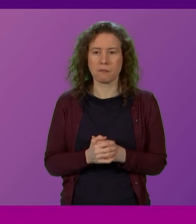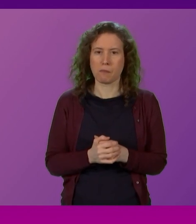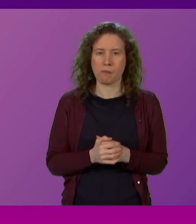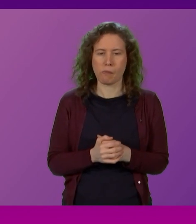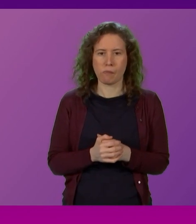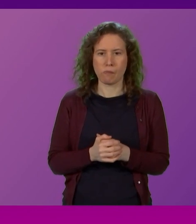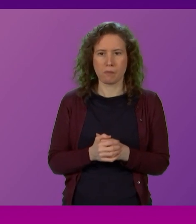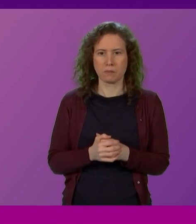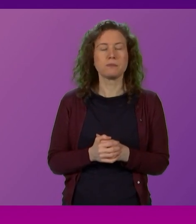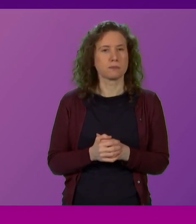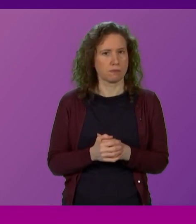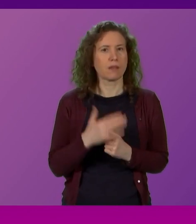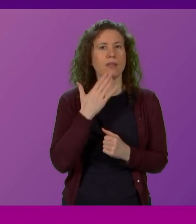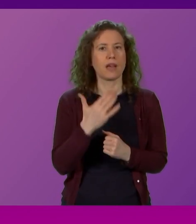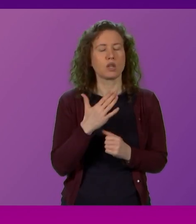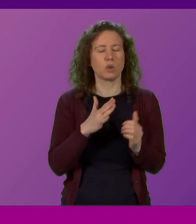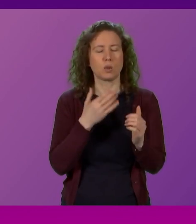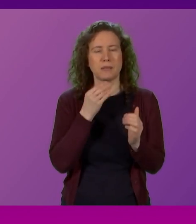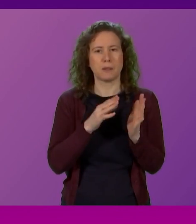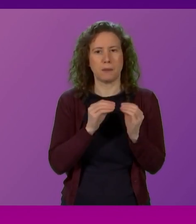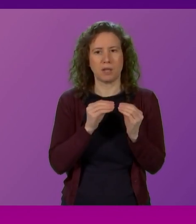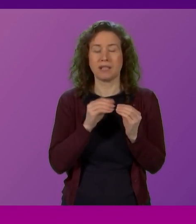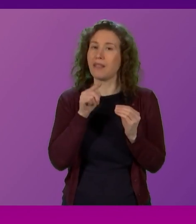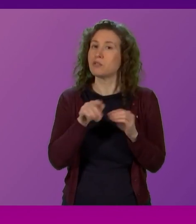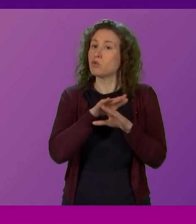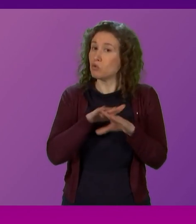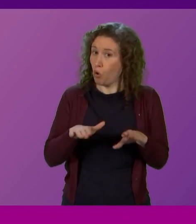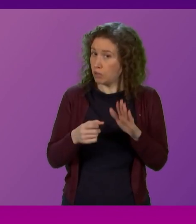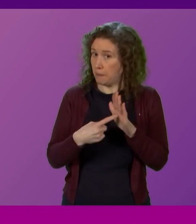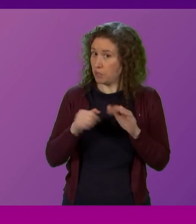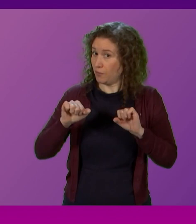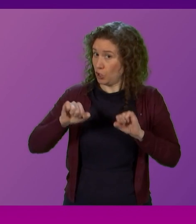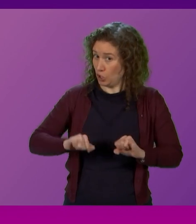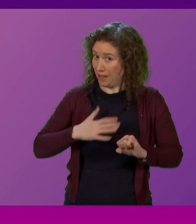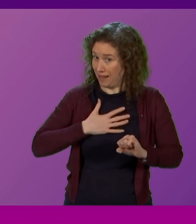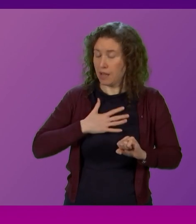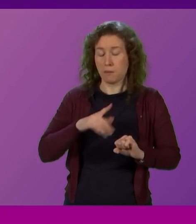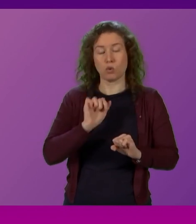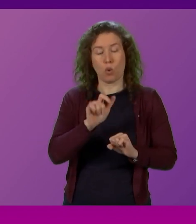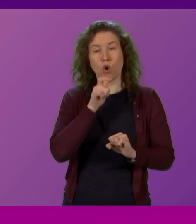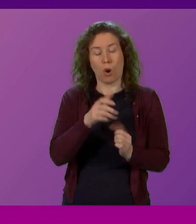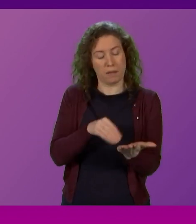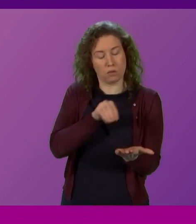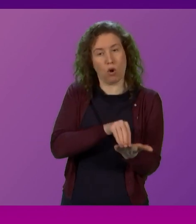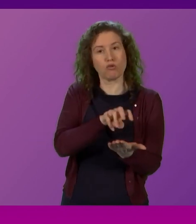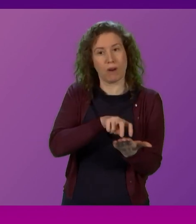Thank you, Mr Burnett. That is not a matter for the chair, but your comments are on the record.